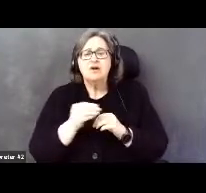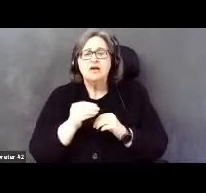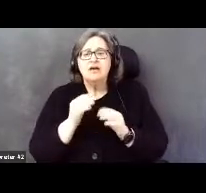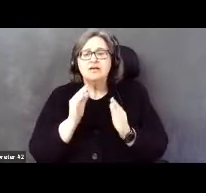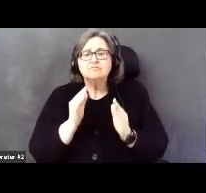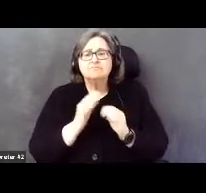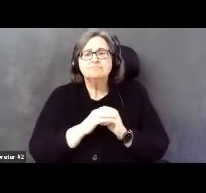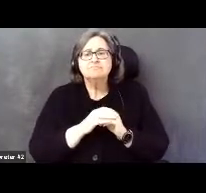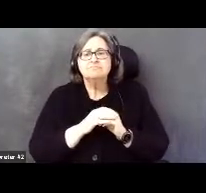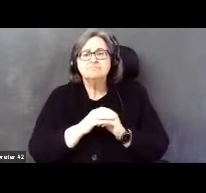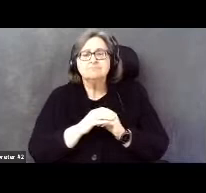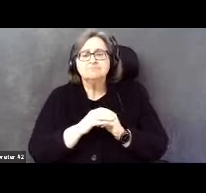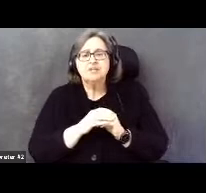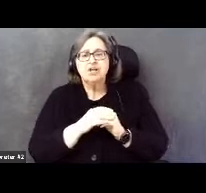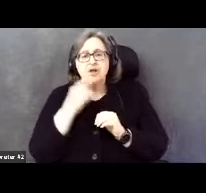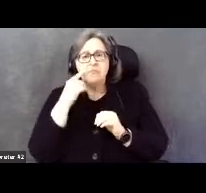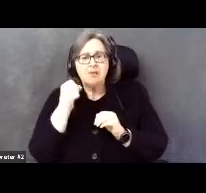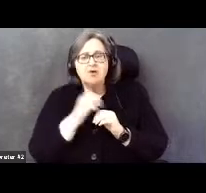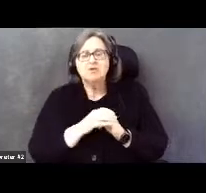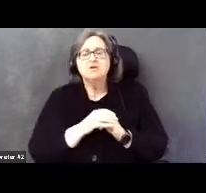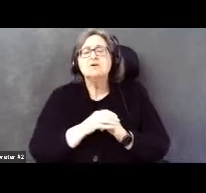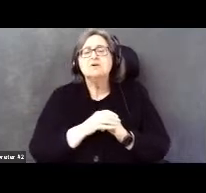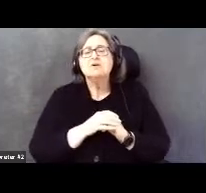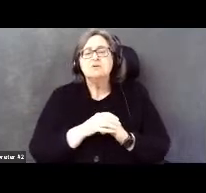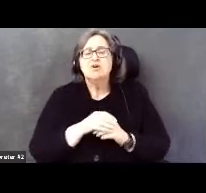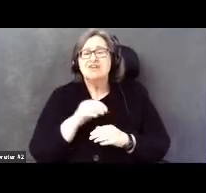one, the one in 2015 was the most significant.